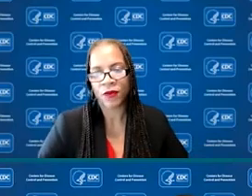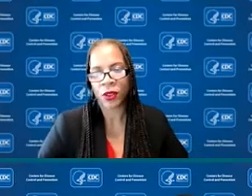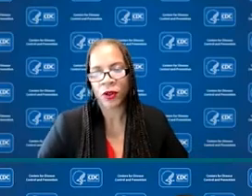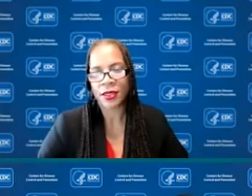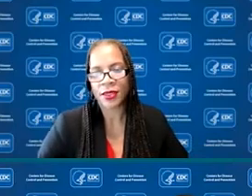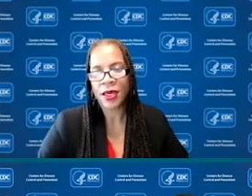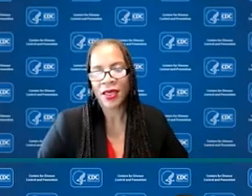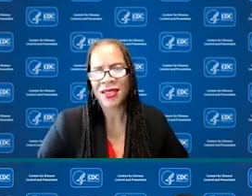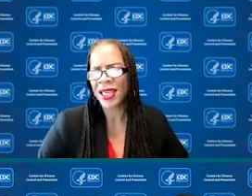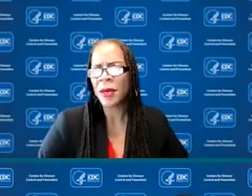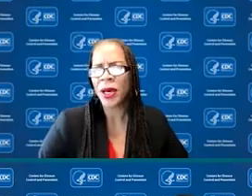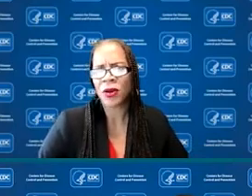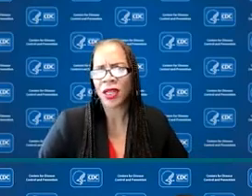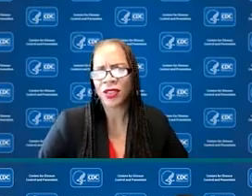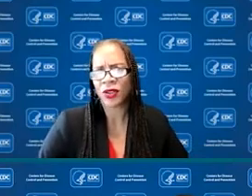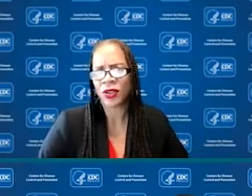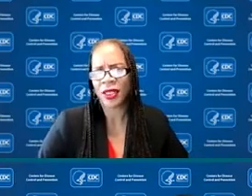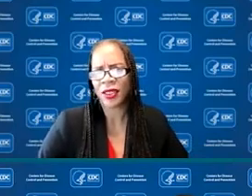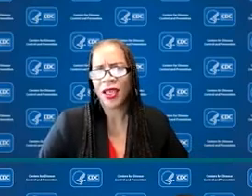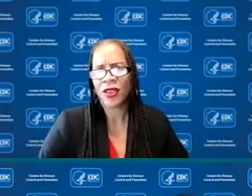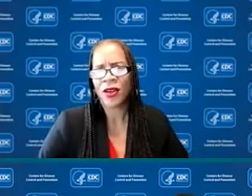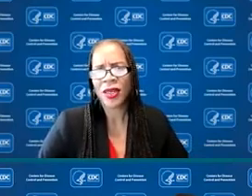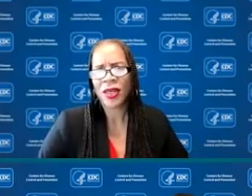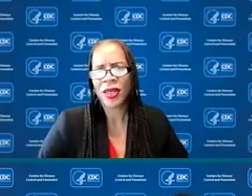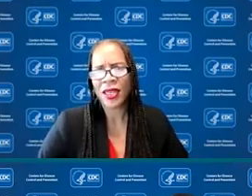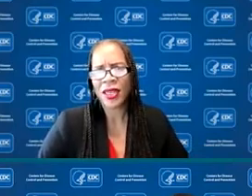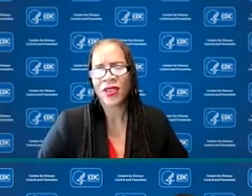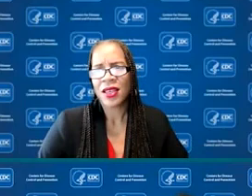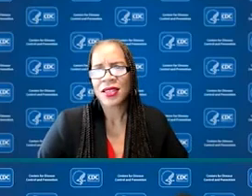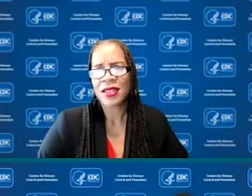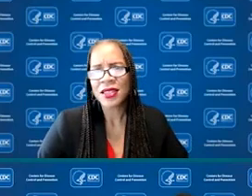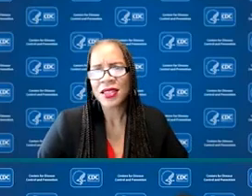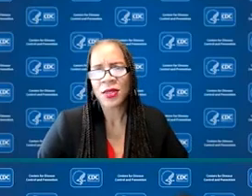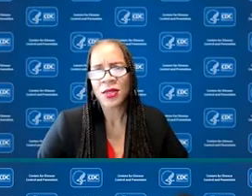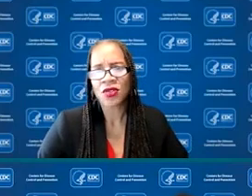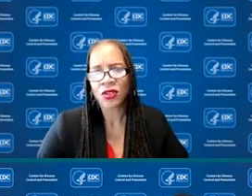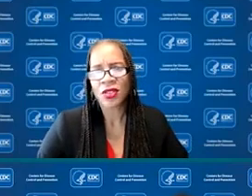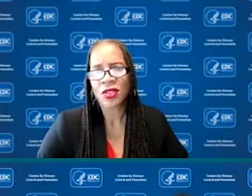a crisis is to think about cross-training. You know, we need to have systems and structures in